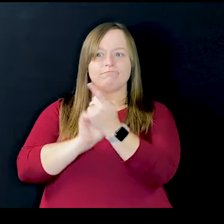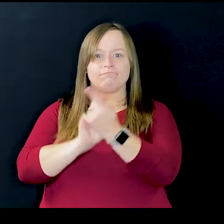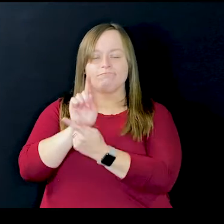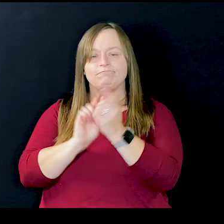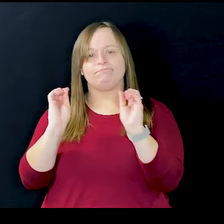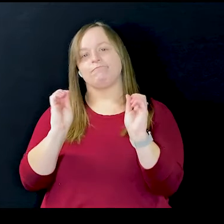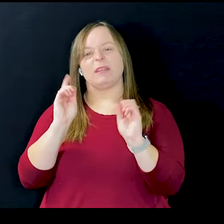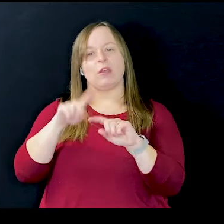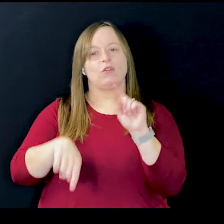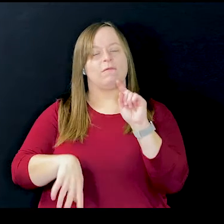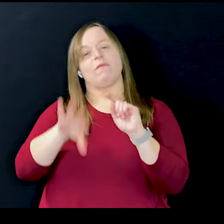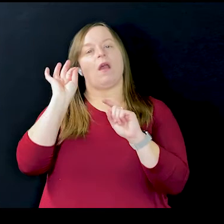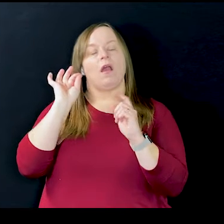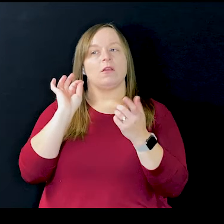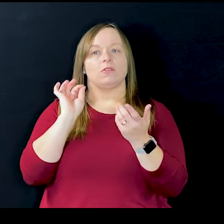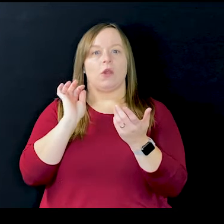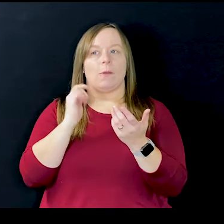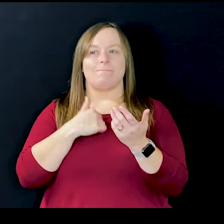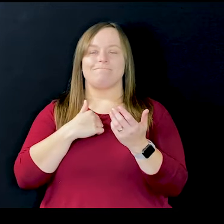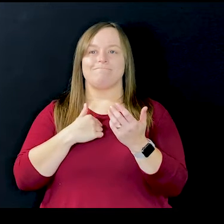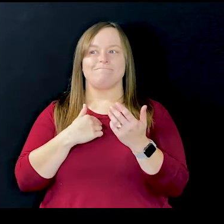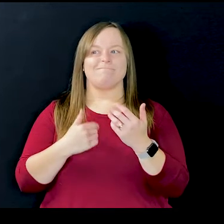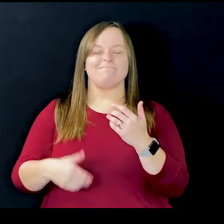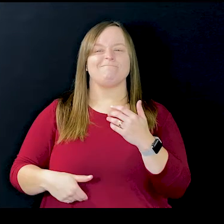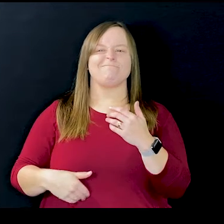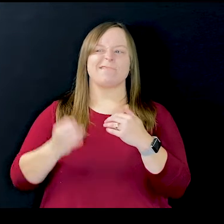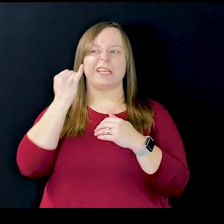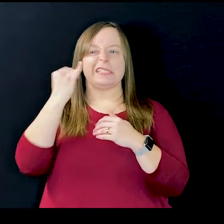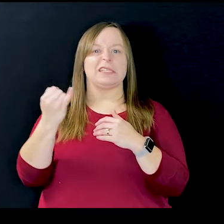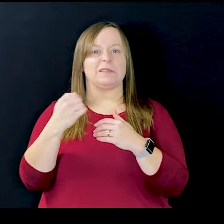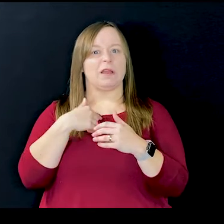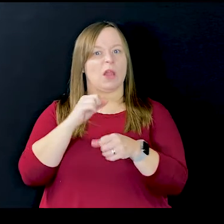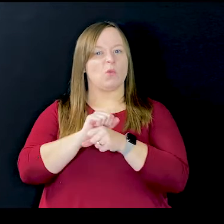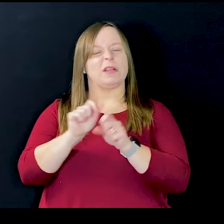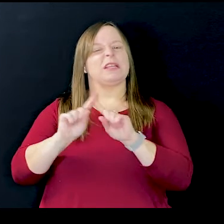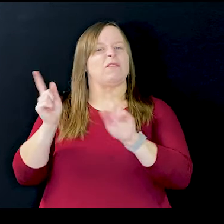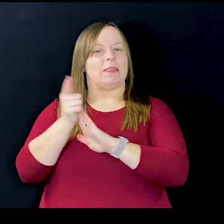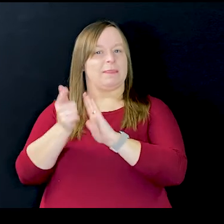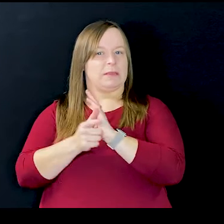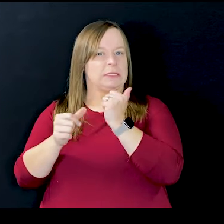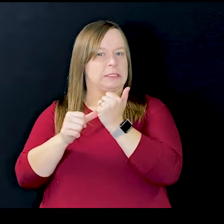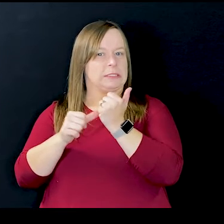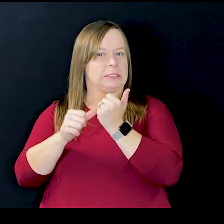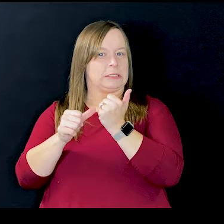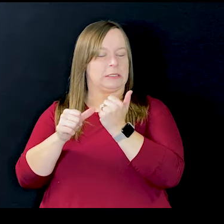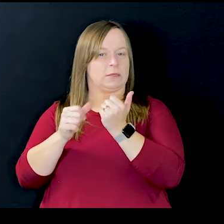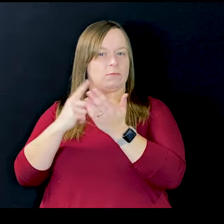And so I kind of had this idea-- well then I worked at a different legal assistance clinic